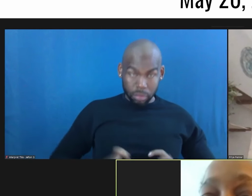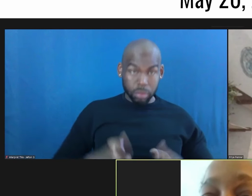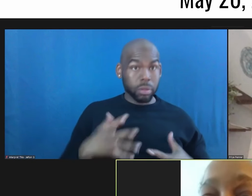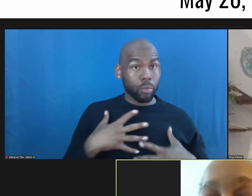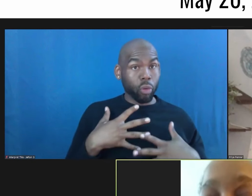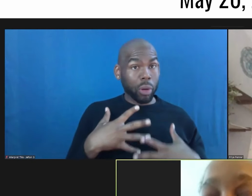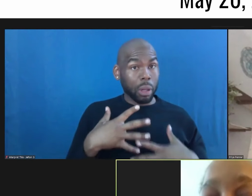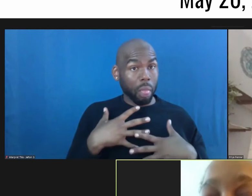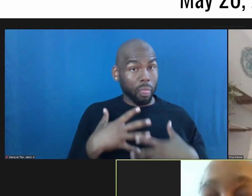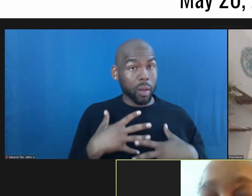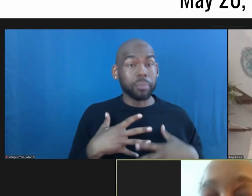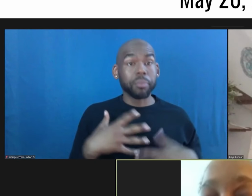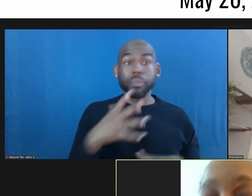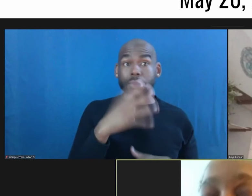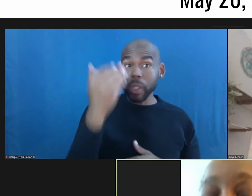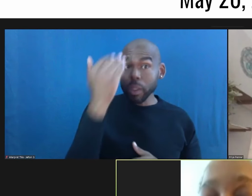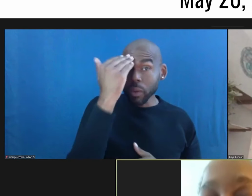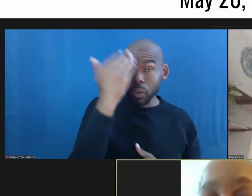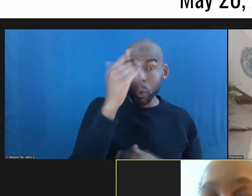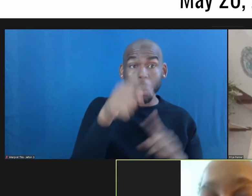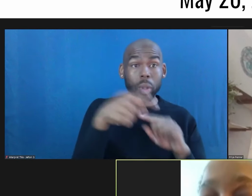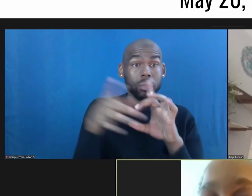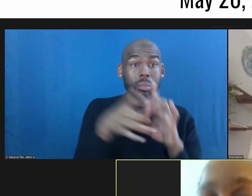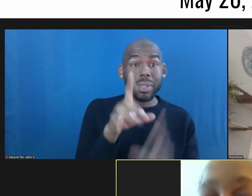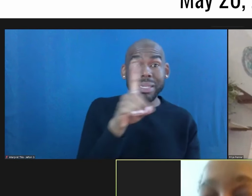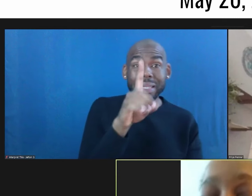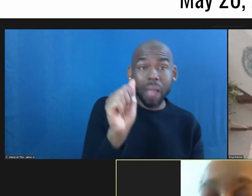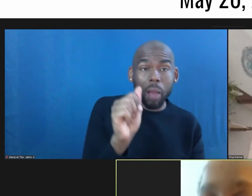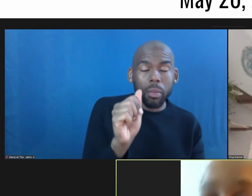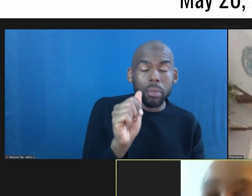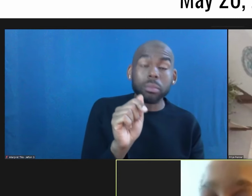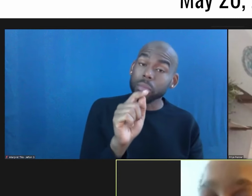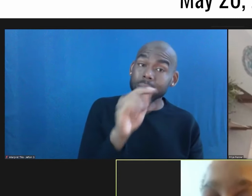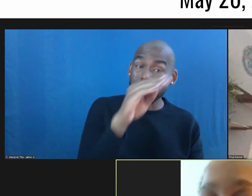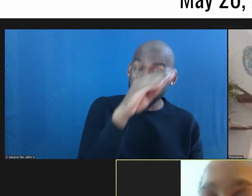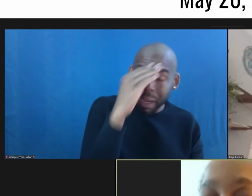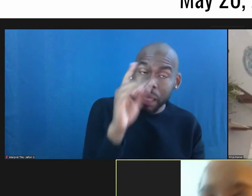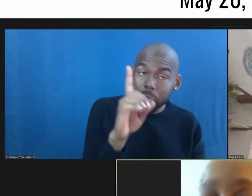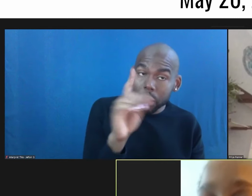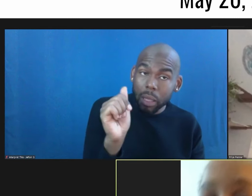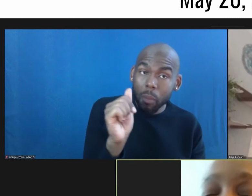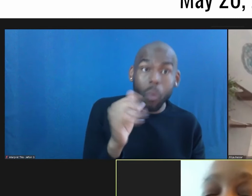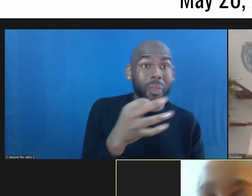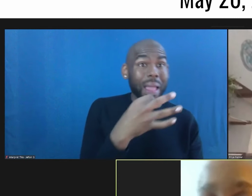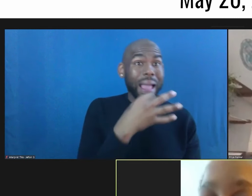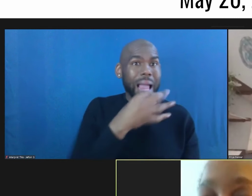if you're talking about disabled and disabled Black people, the experts on this are disabled